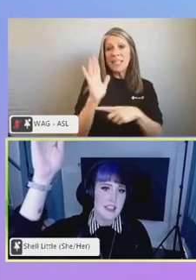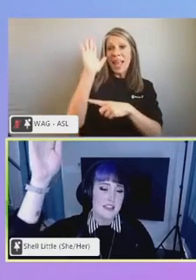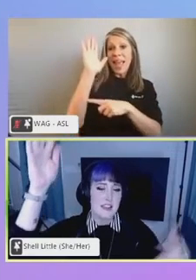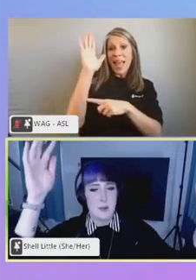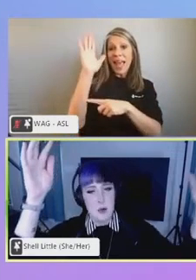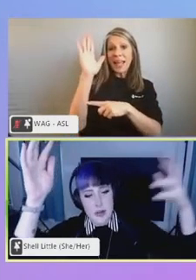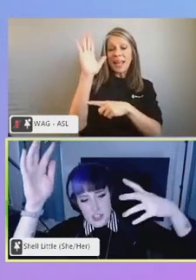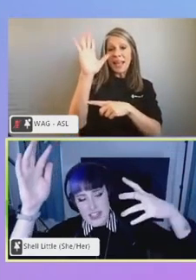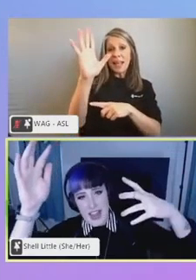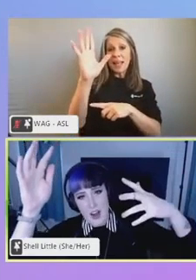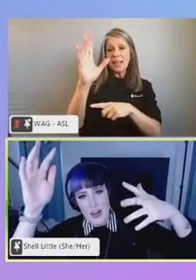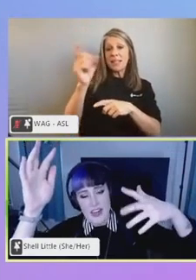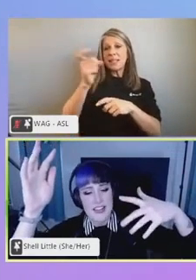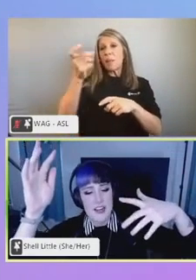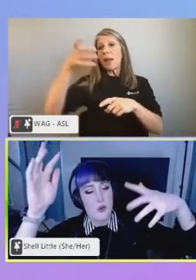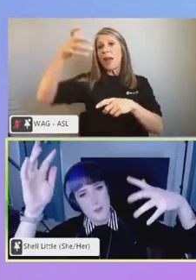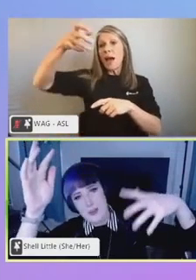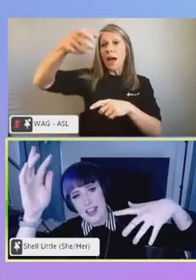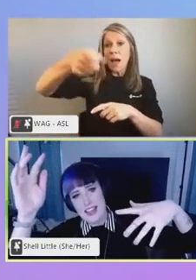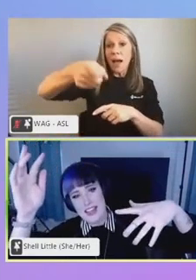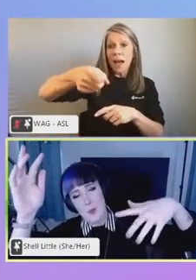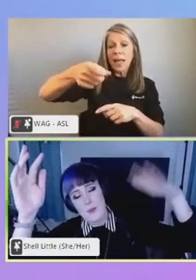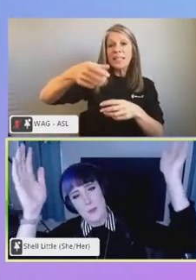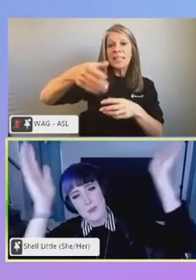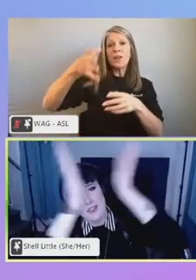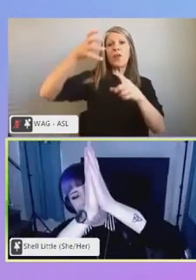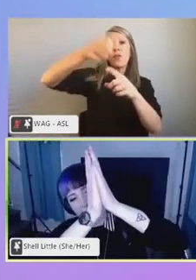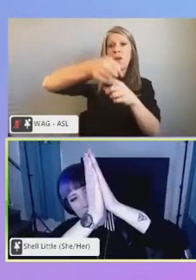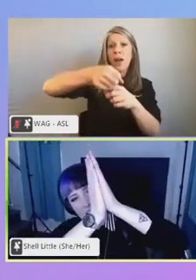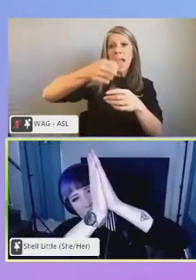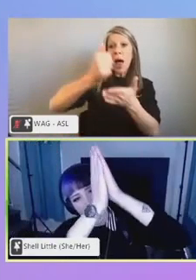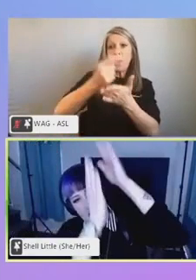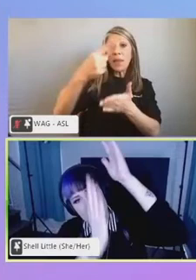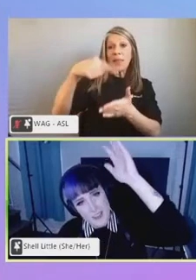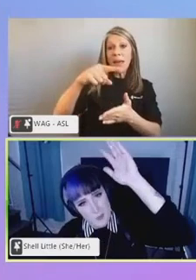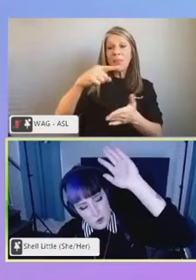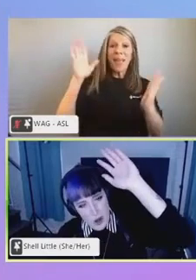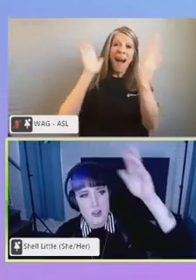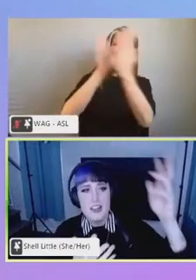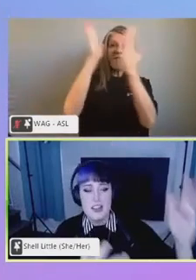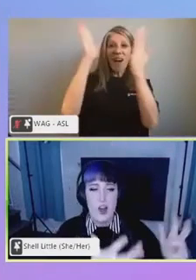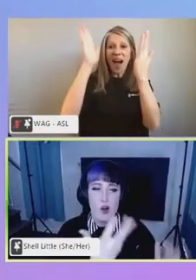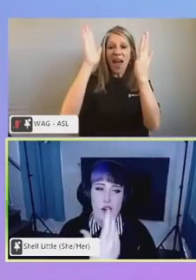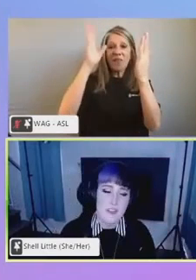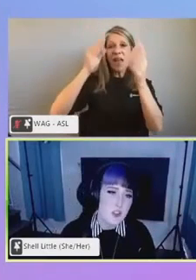it clear, help, I'm drowning. And did not really get much help. So on the screen right now, I have a meme of